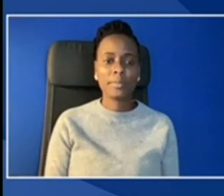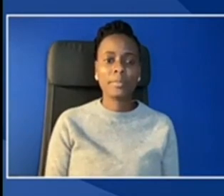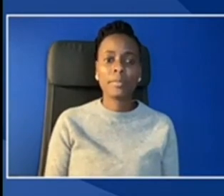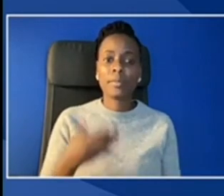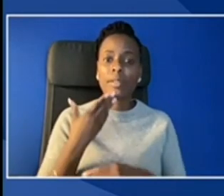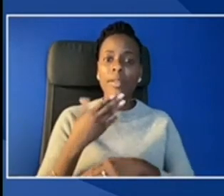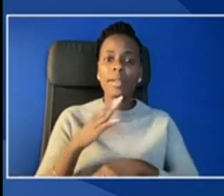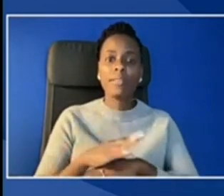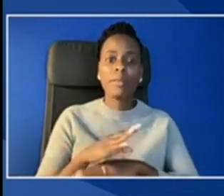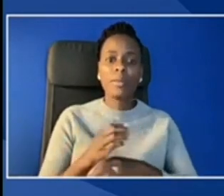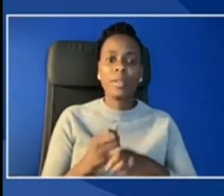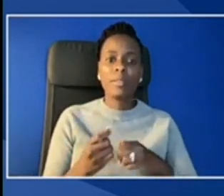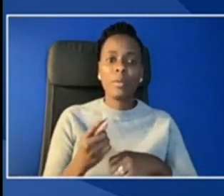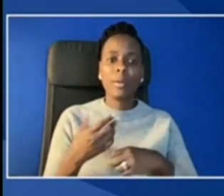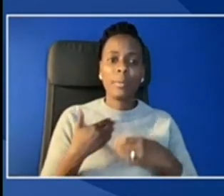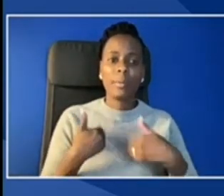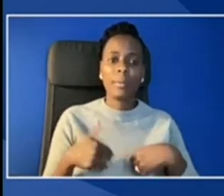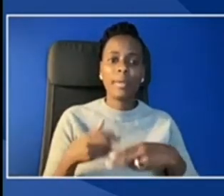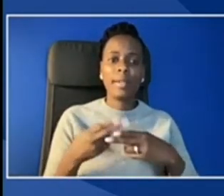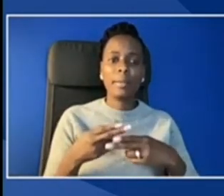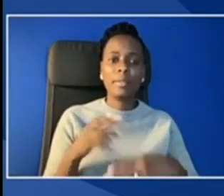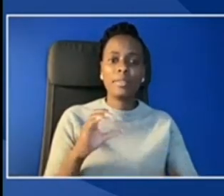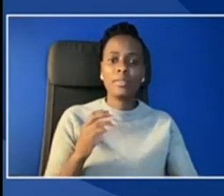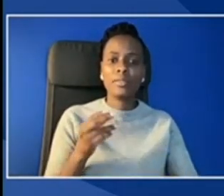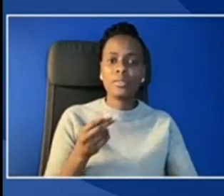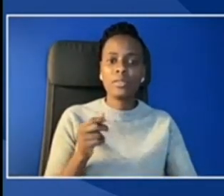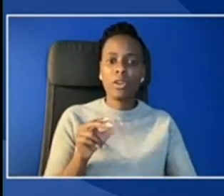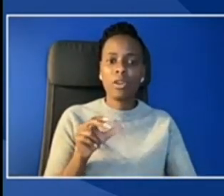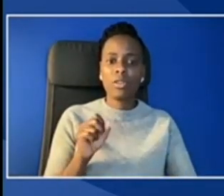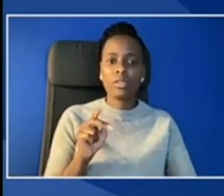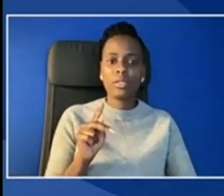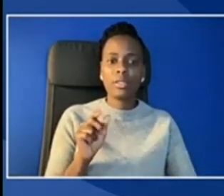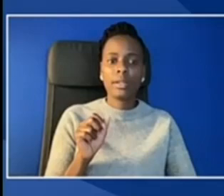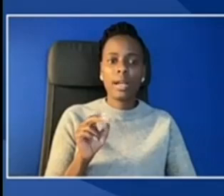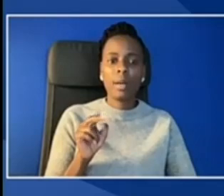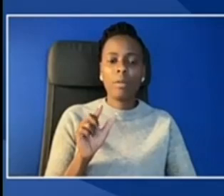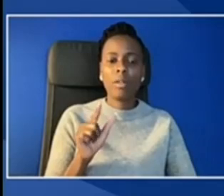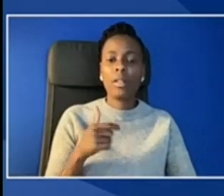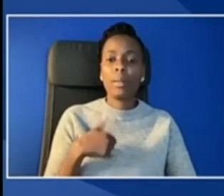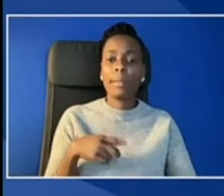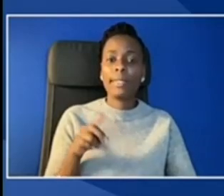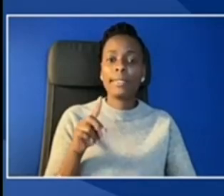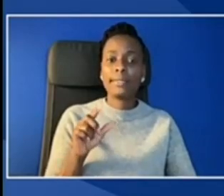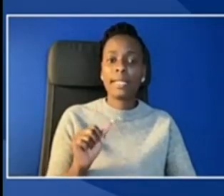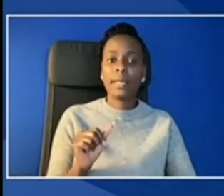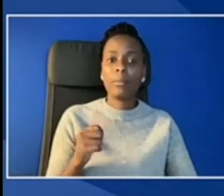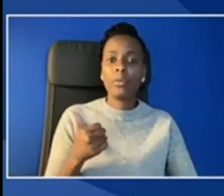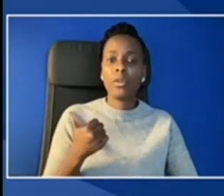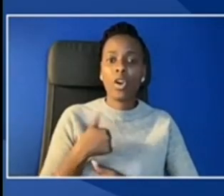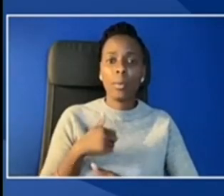My name is Charles Cobble. I'm a disabled Army veteran, licensed clinical social worker, member of Disabled